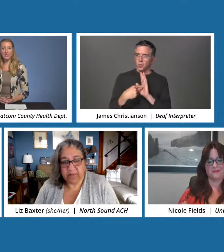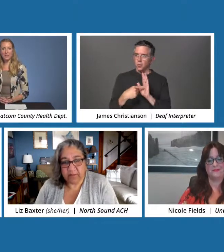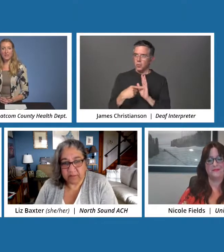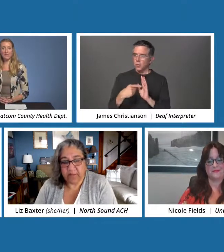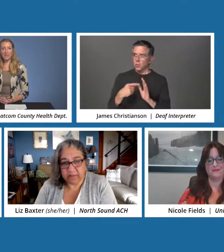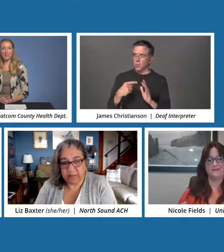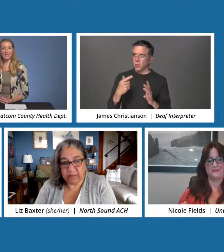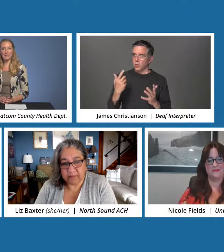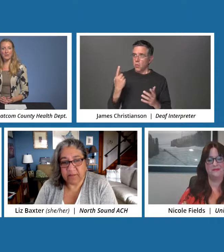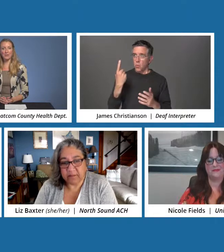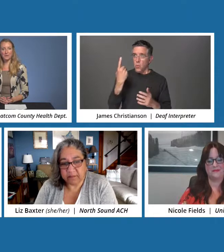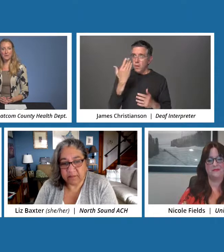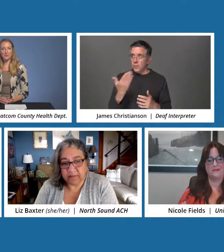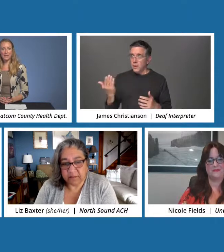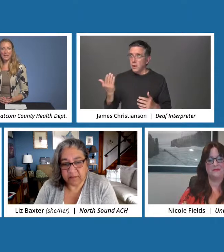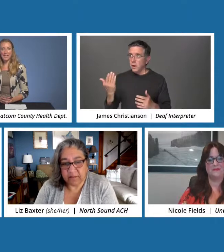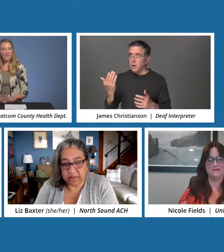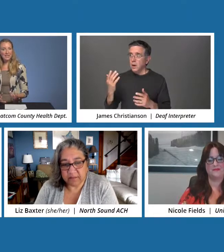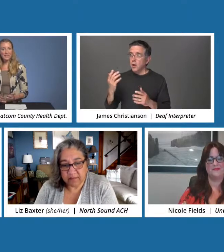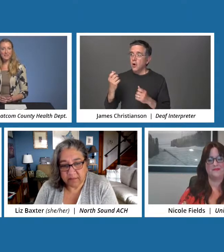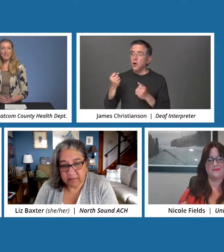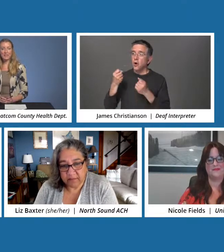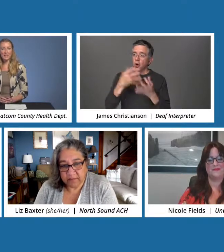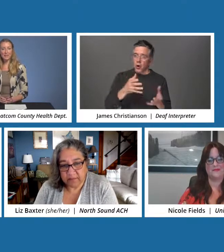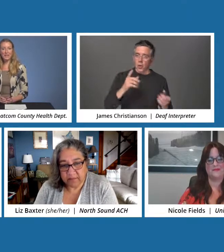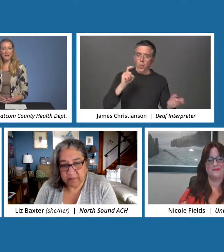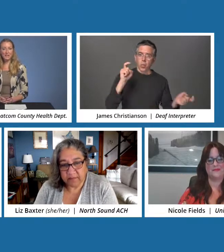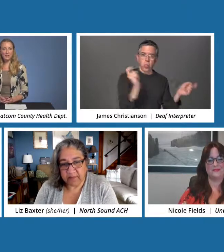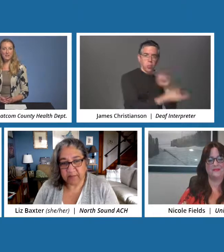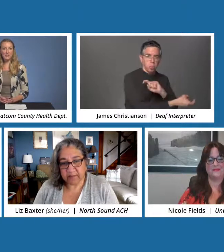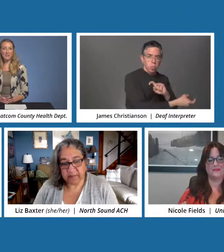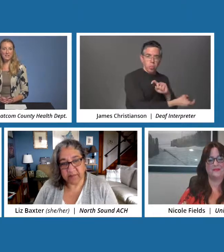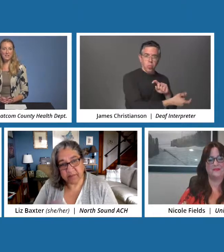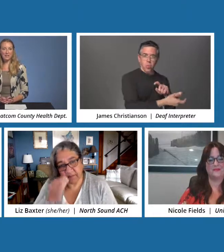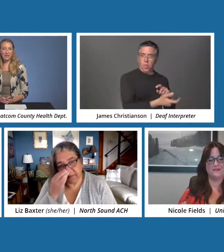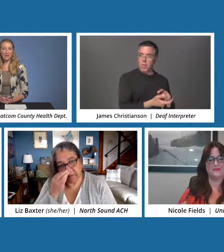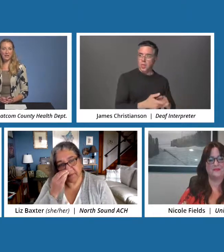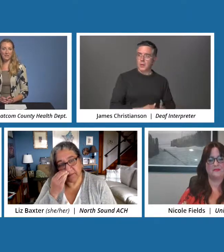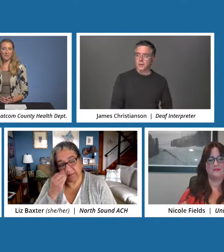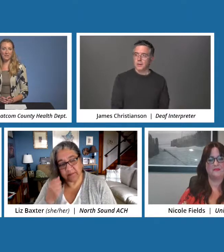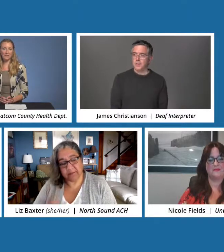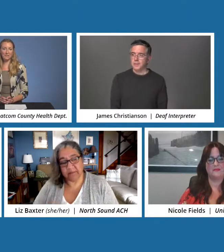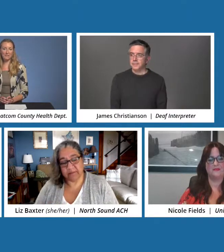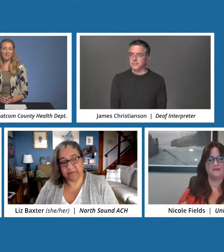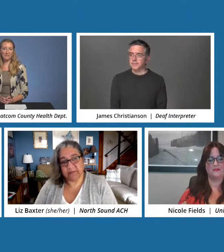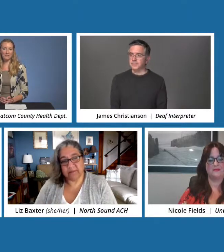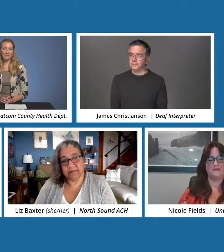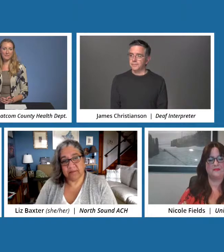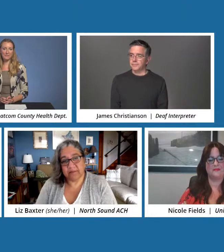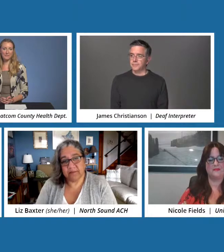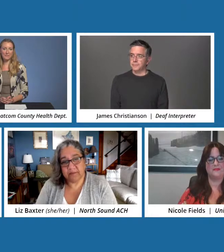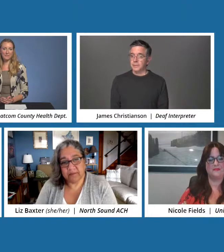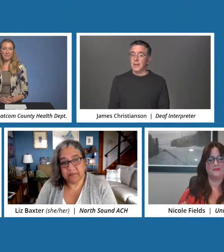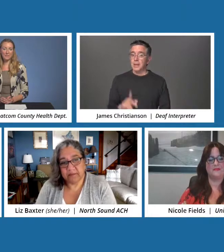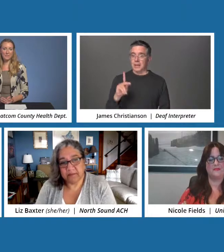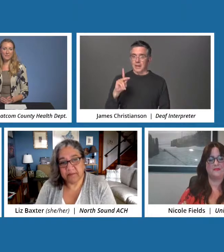so thank you for that example. Katie, any stories or anecdotes you'd like to share? Yeah, absolutely.